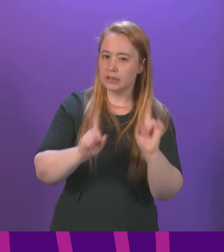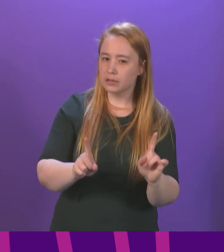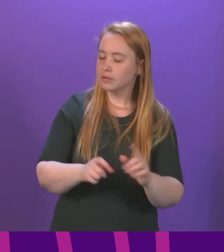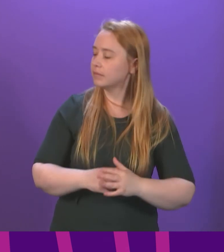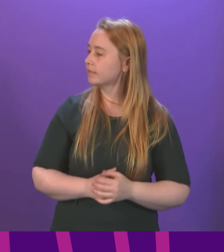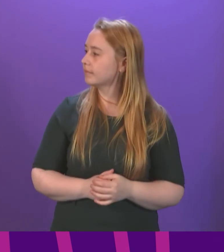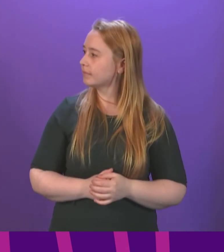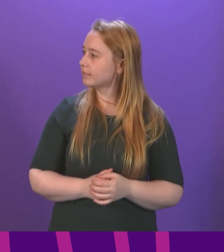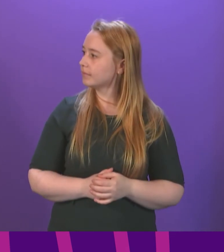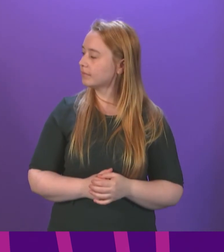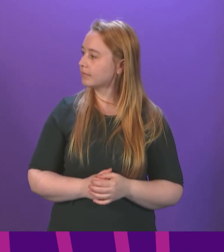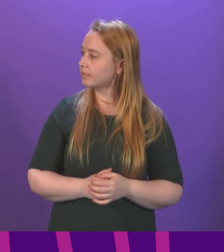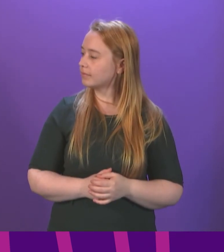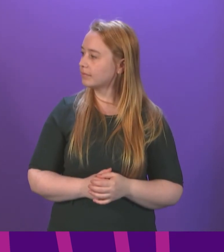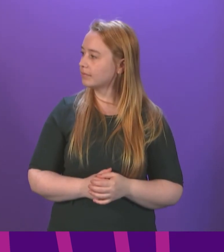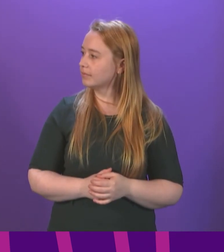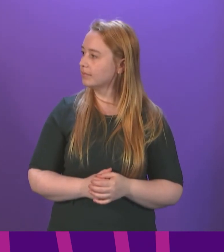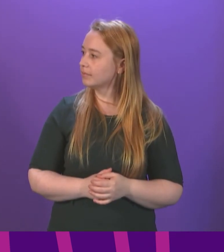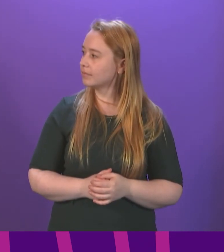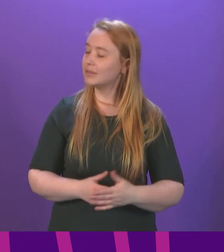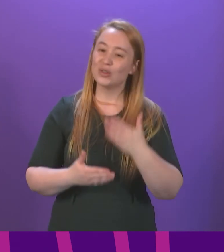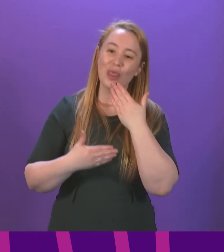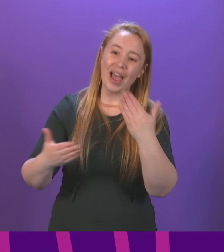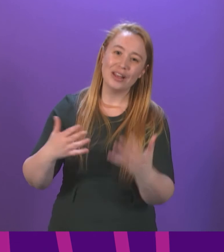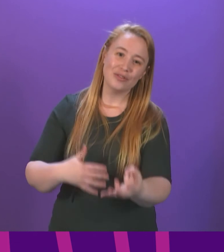Mairi Gougeon: Right from the beginning, test and protect